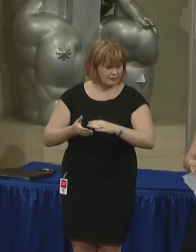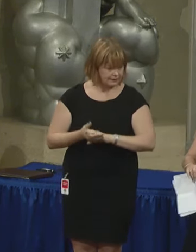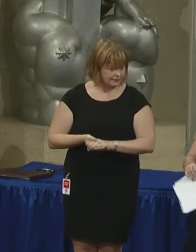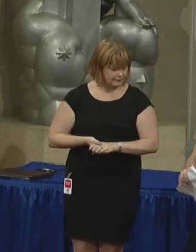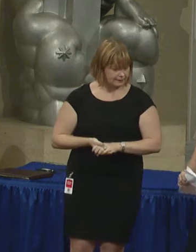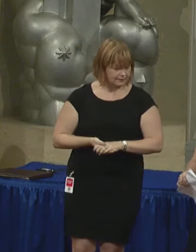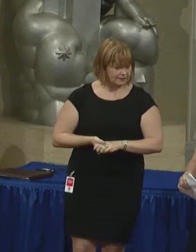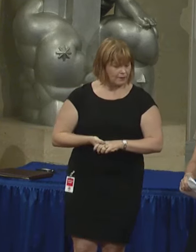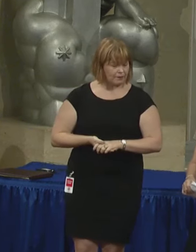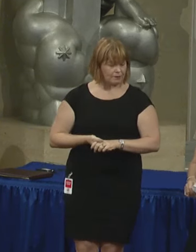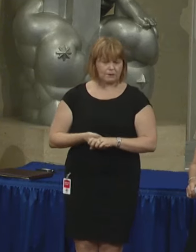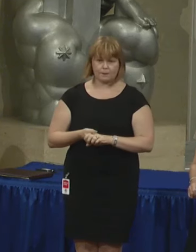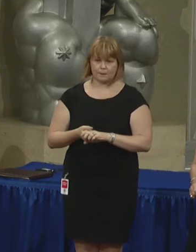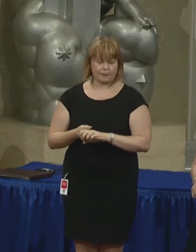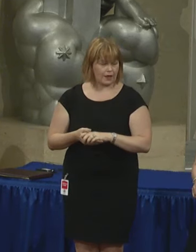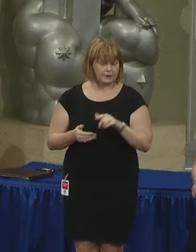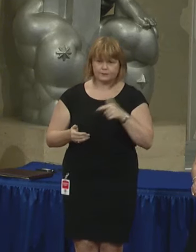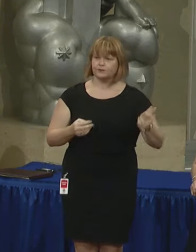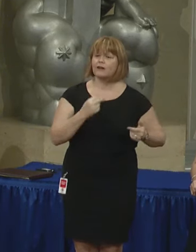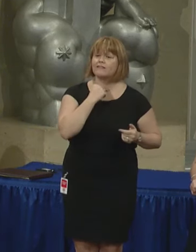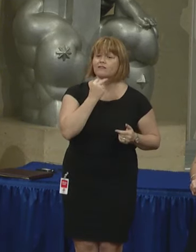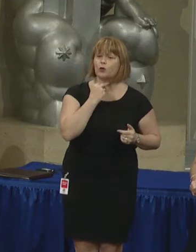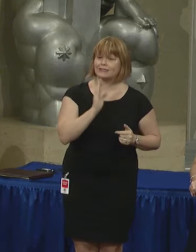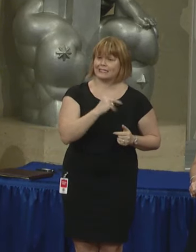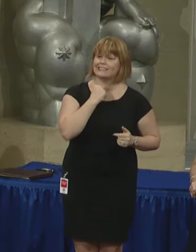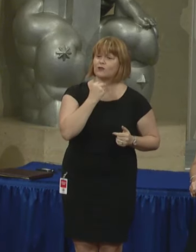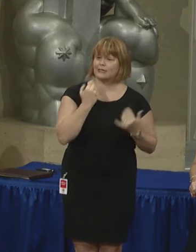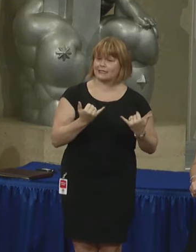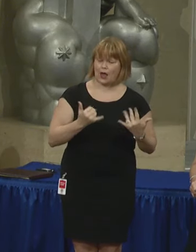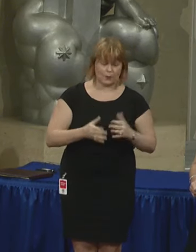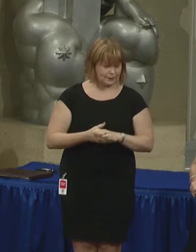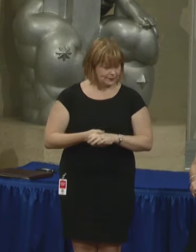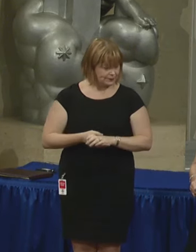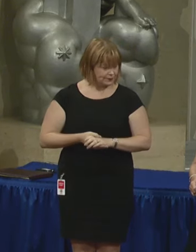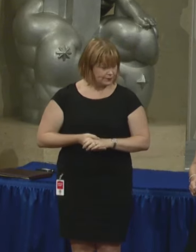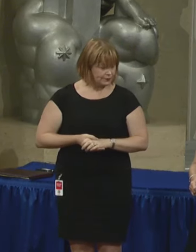IMMIGRANTS TO FREEDOM, ALL.